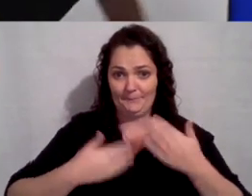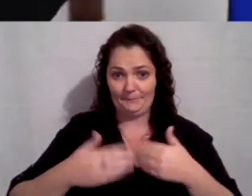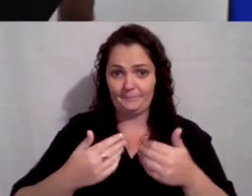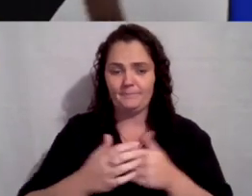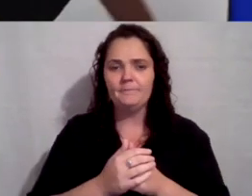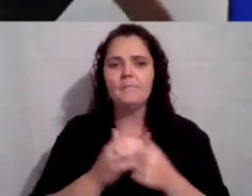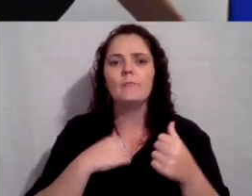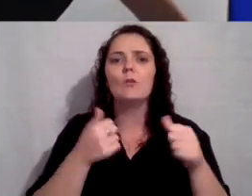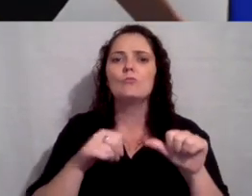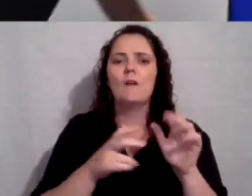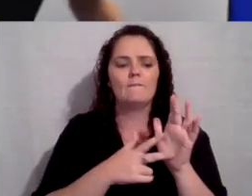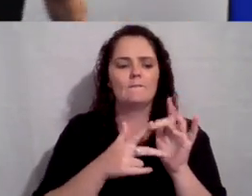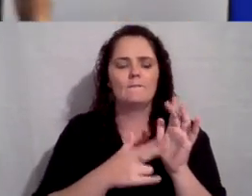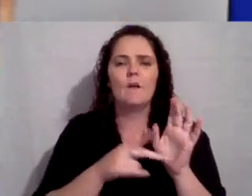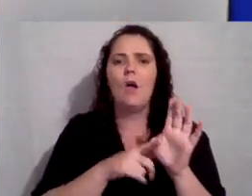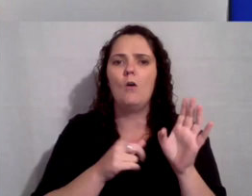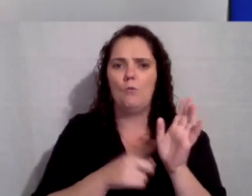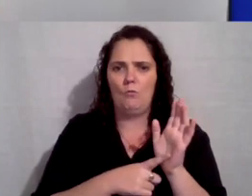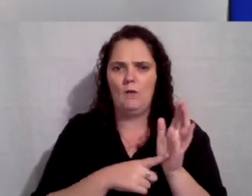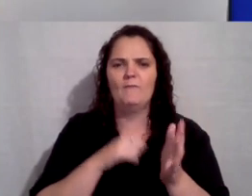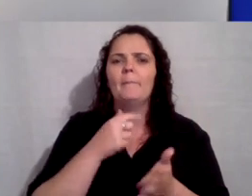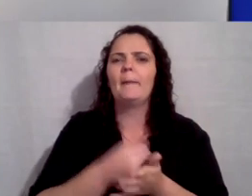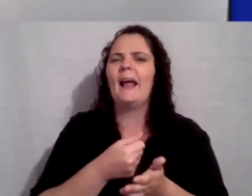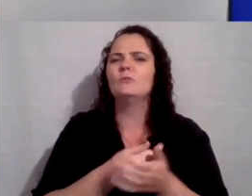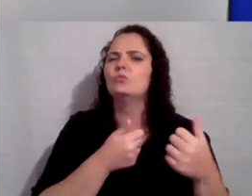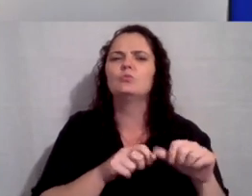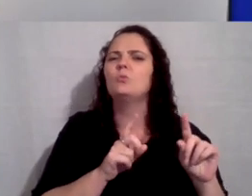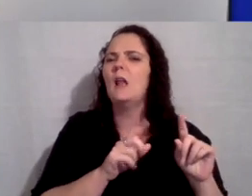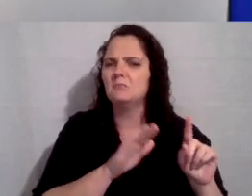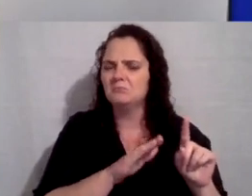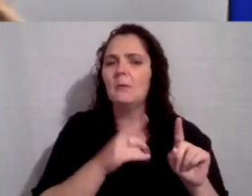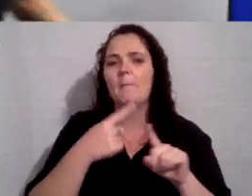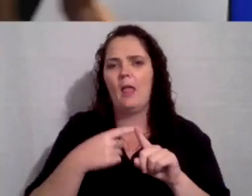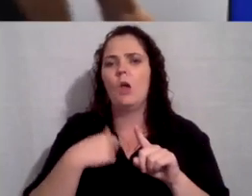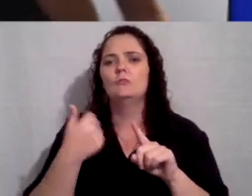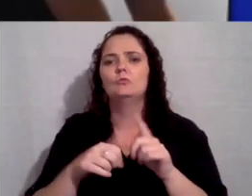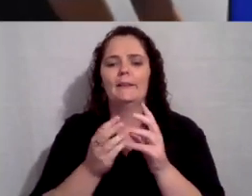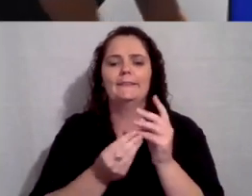almost exclusively is a basic vinyl eraser though and the kneaded kneadable eraser.